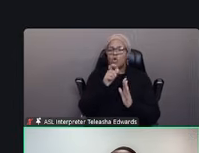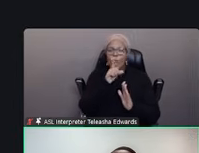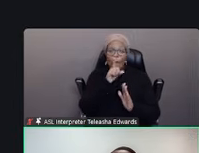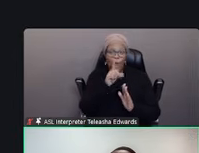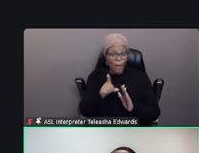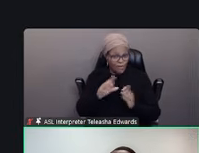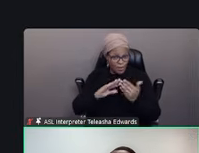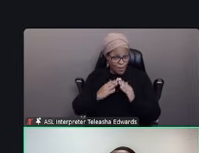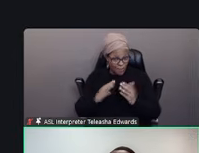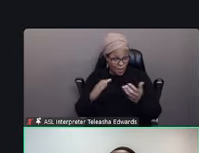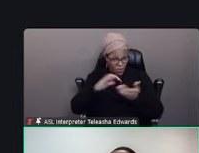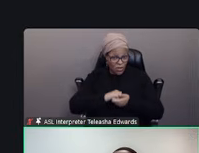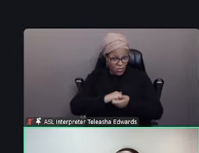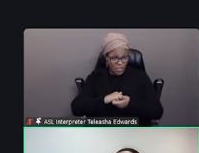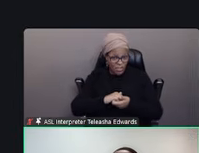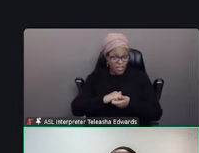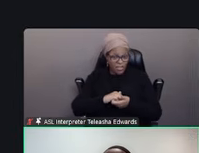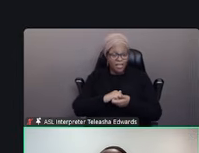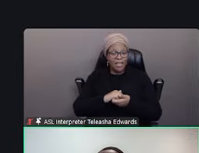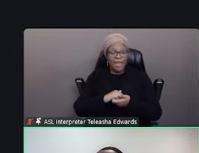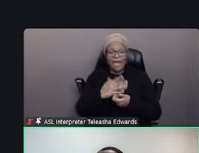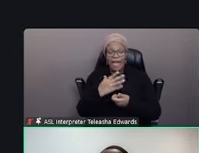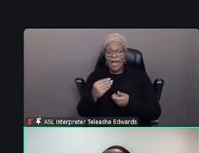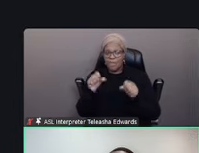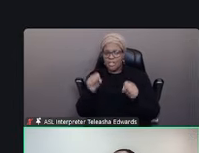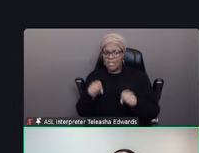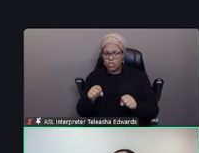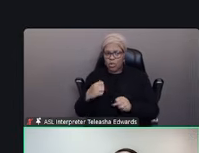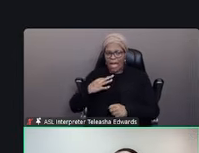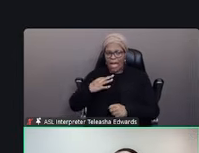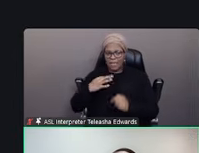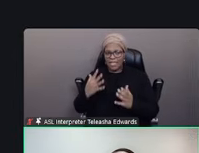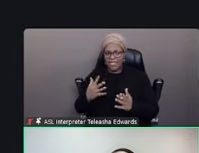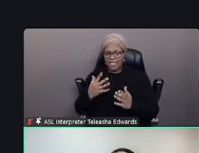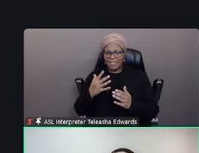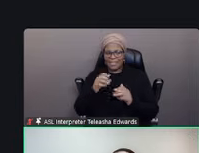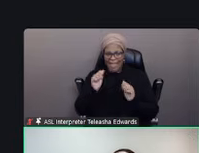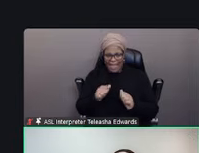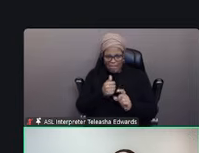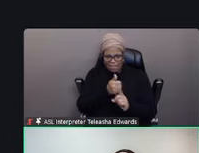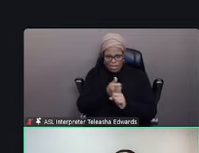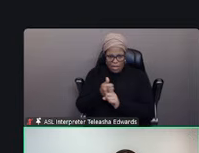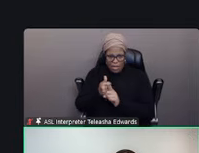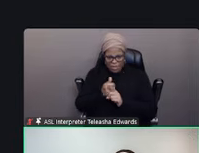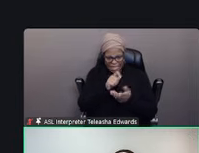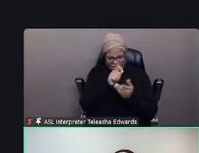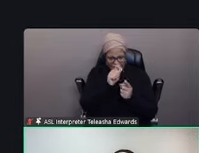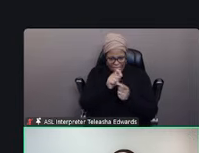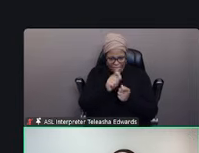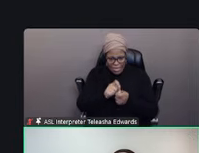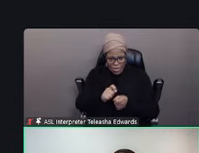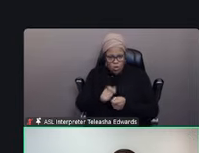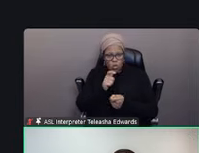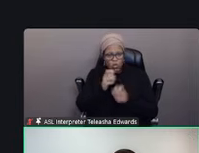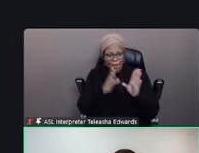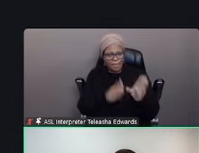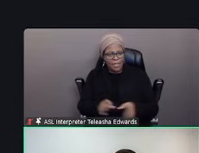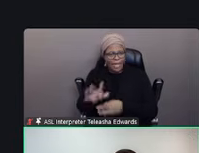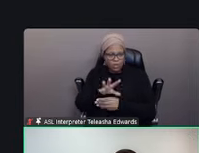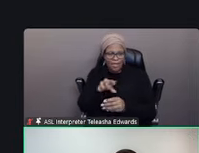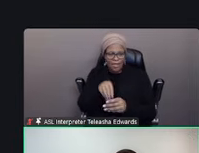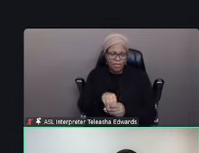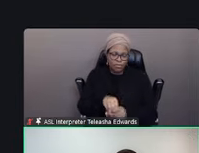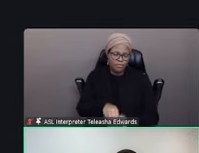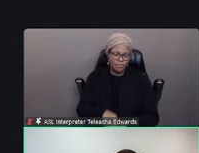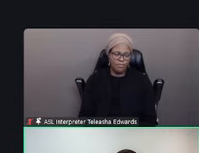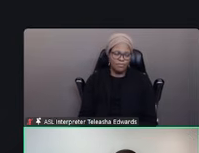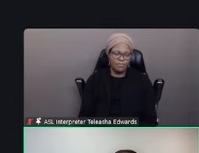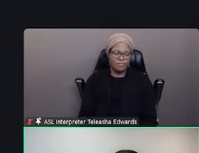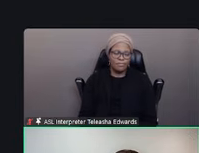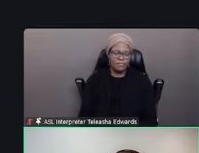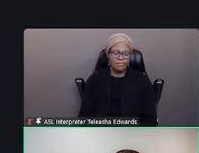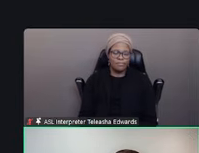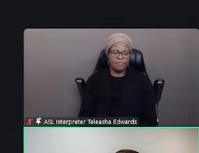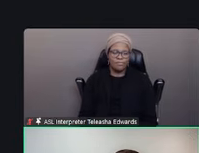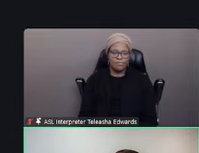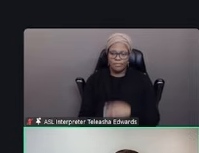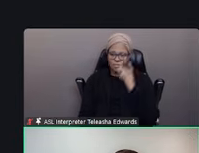um and potential applicants can sort of detail um who they plan to engage with.